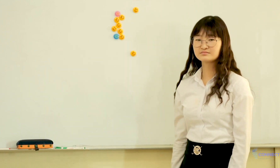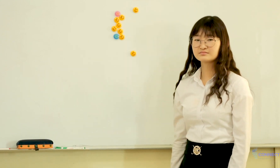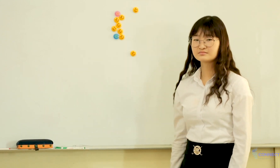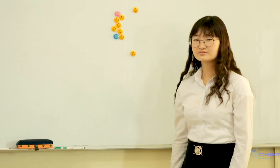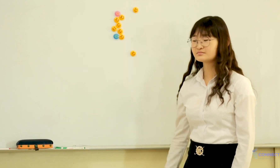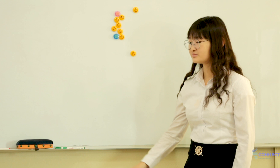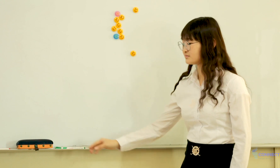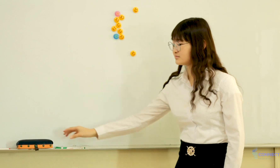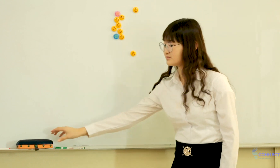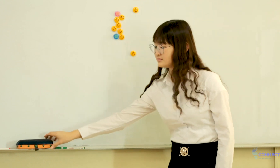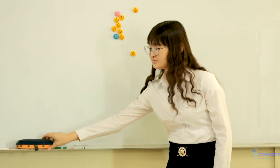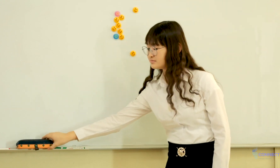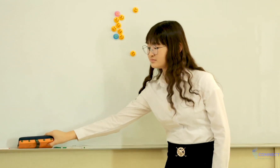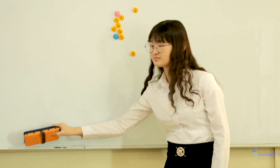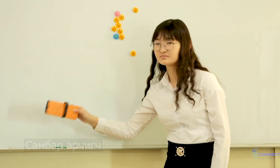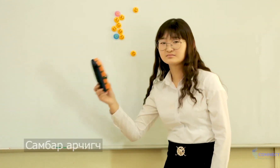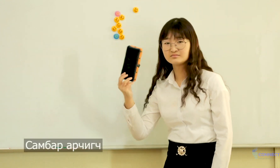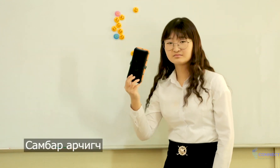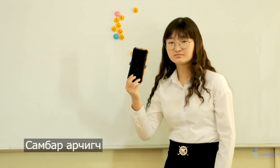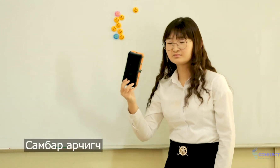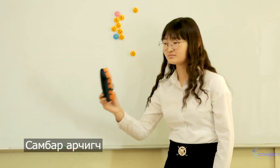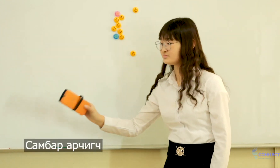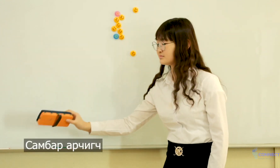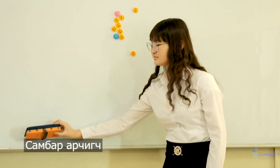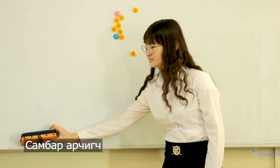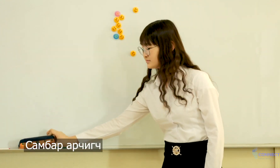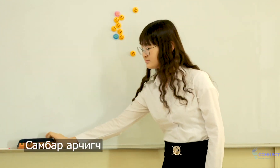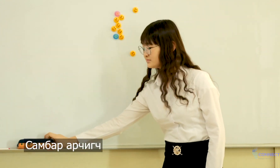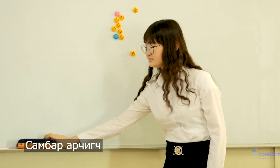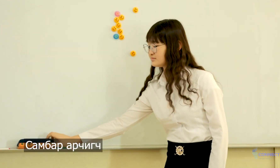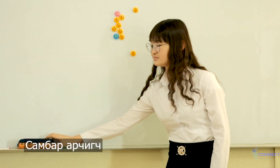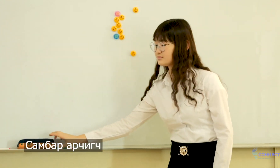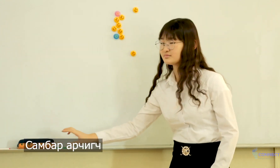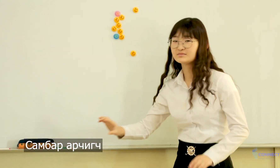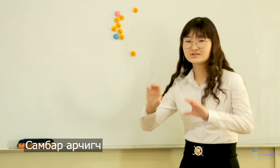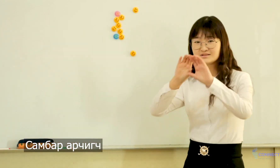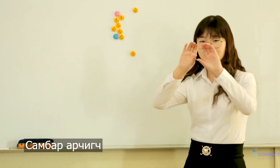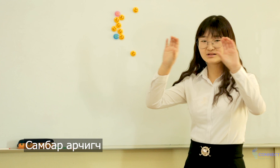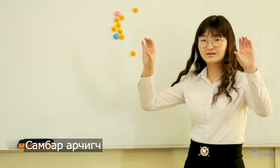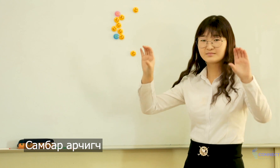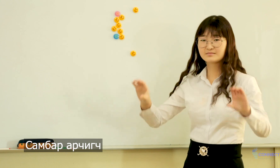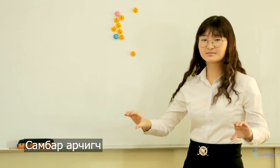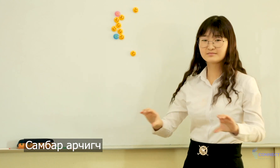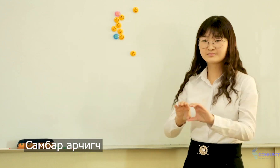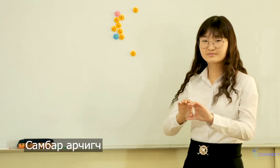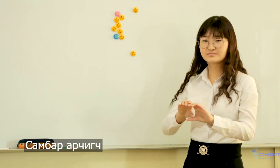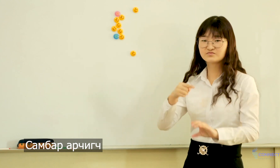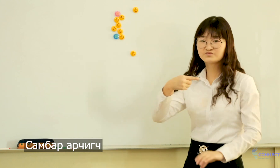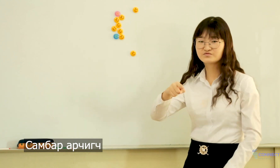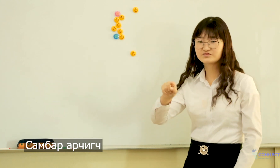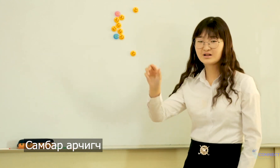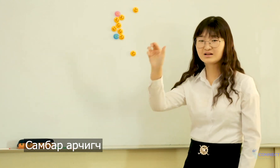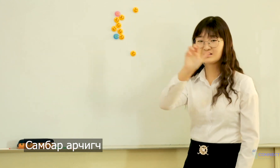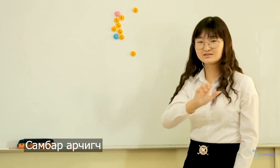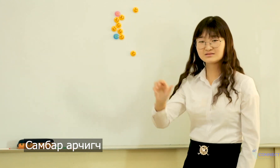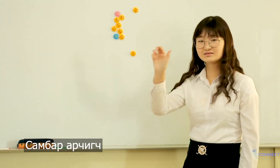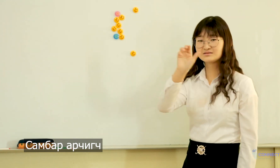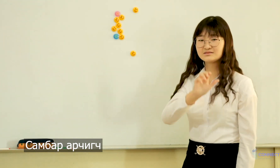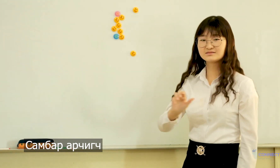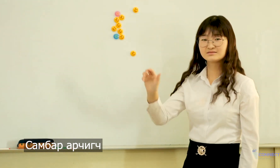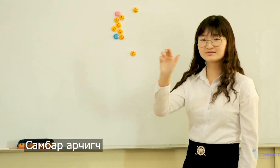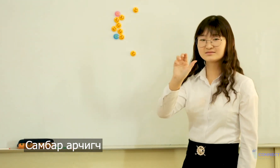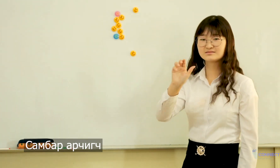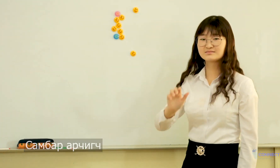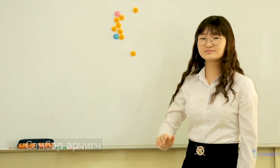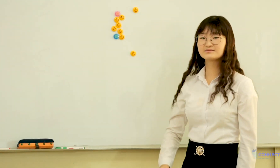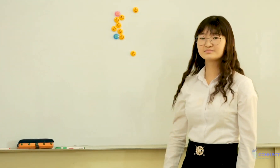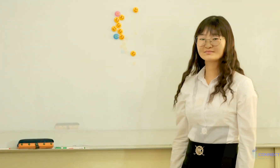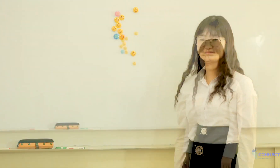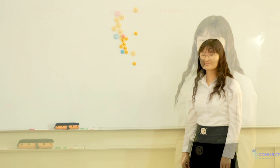board cleans